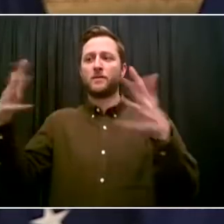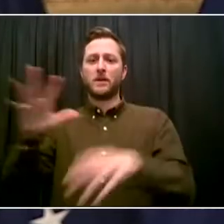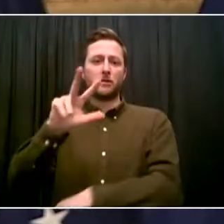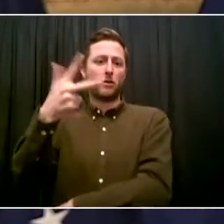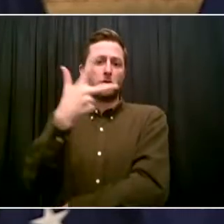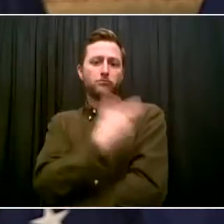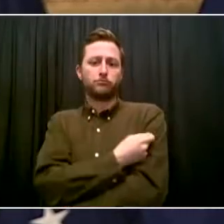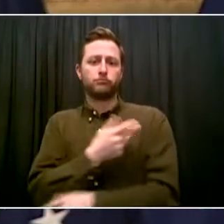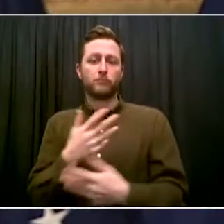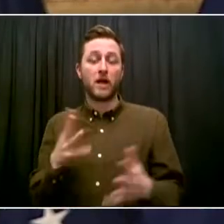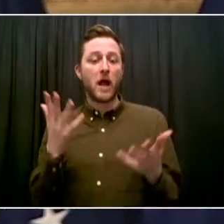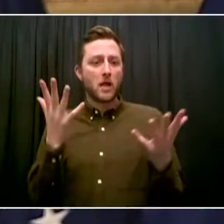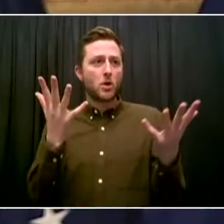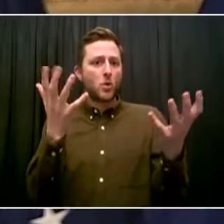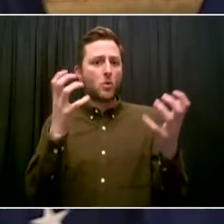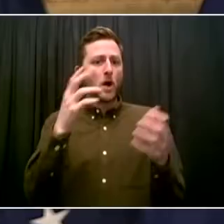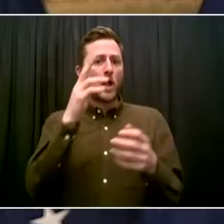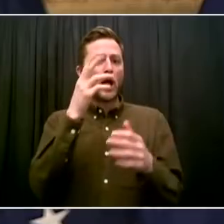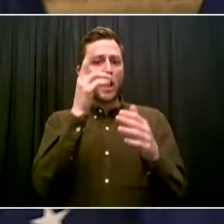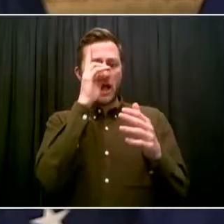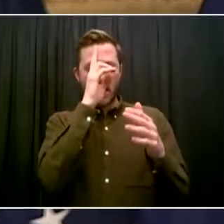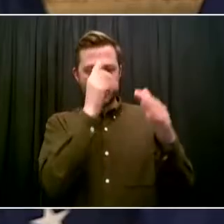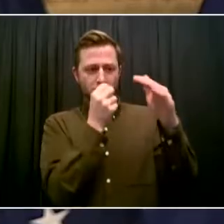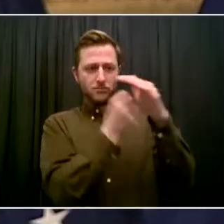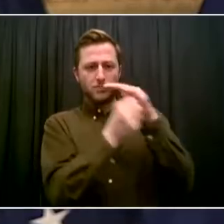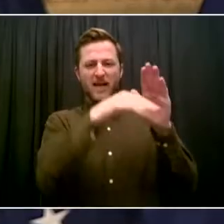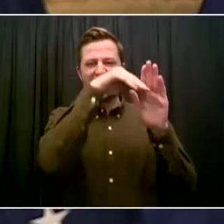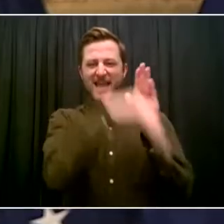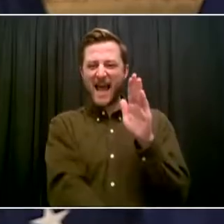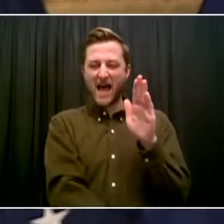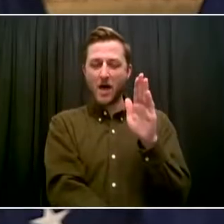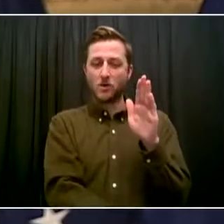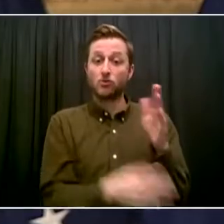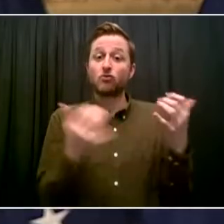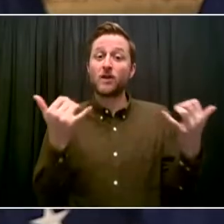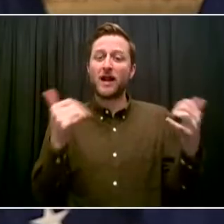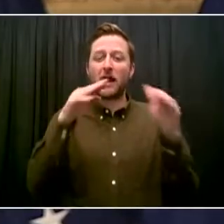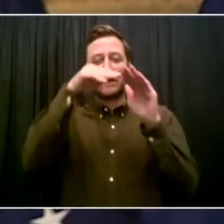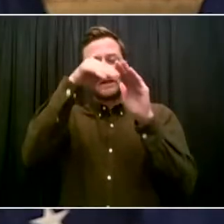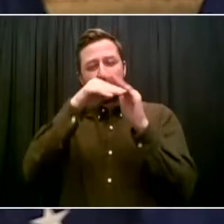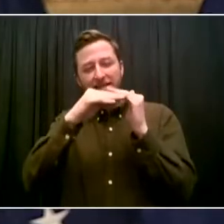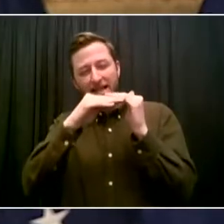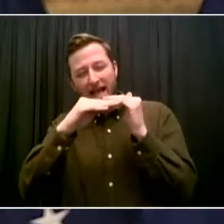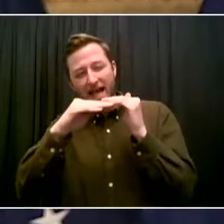MILLION NEW YORKERS WHO HAVE KETAN THAT IMPORTANT STEP. I WOULD LIKE TO SEE CASES AND